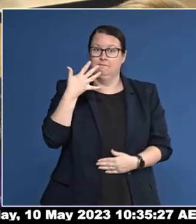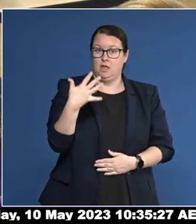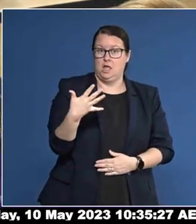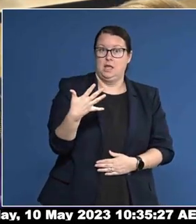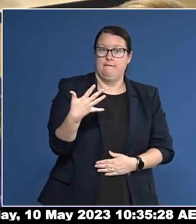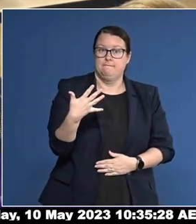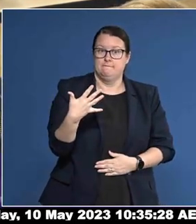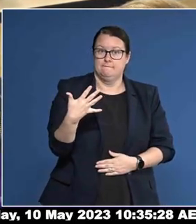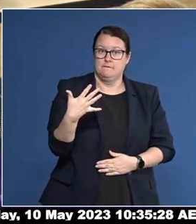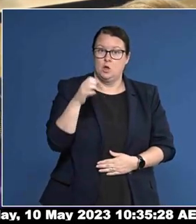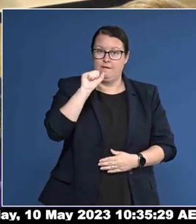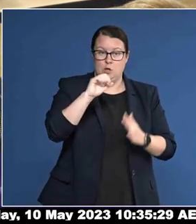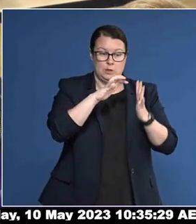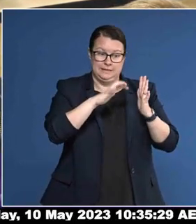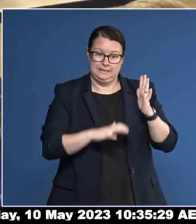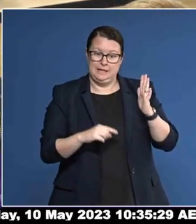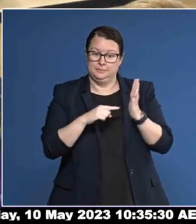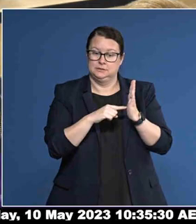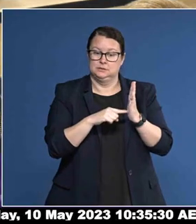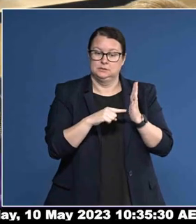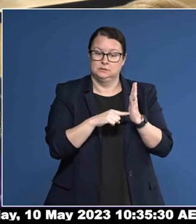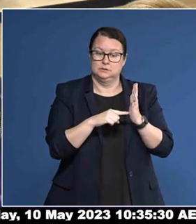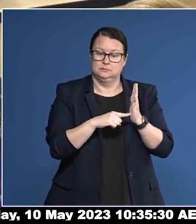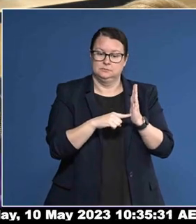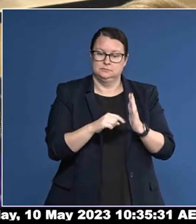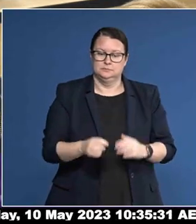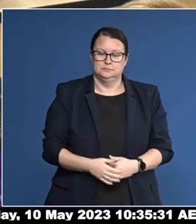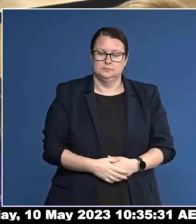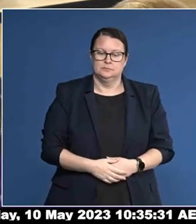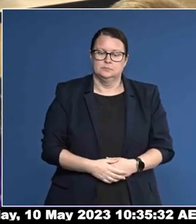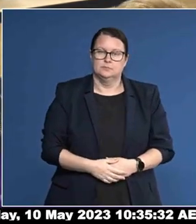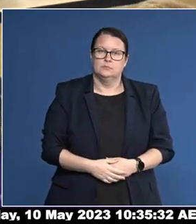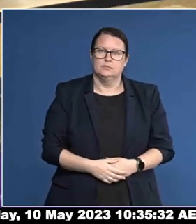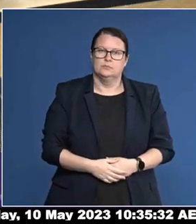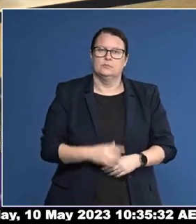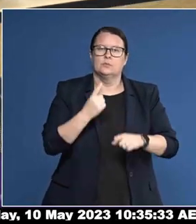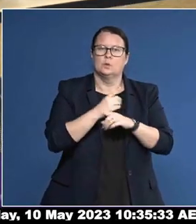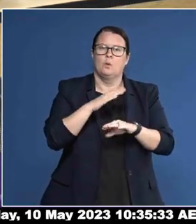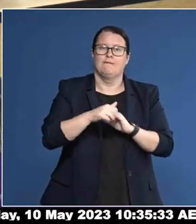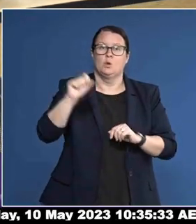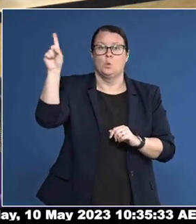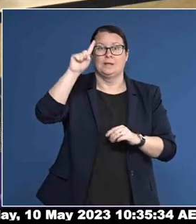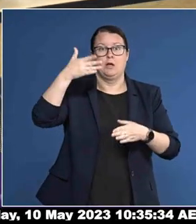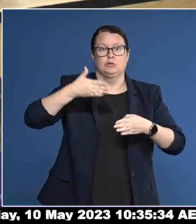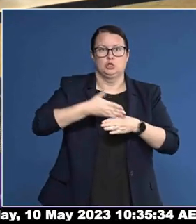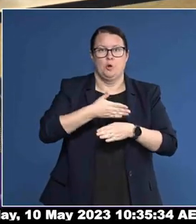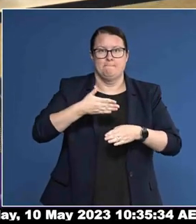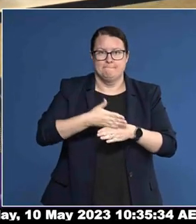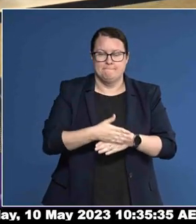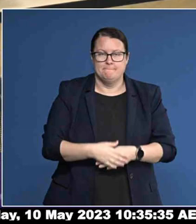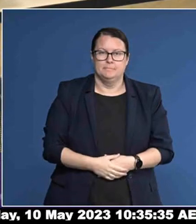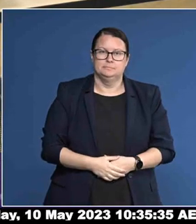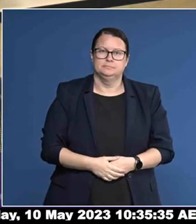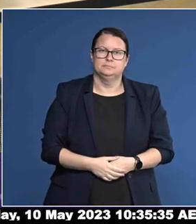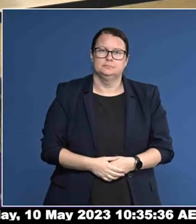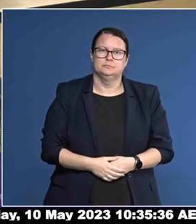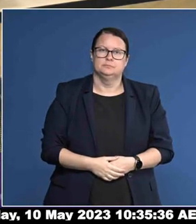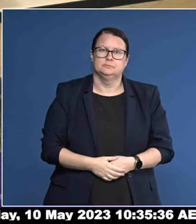statement, you talk about your current role, and that role is for developing policy and